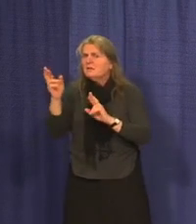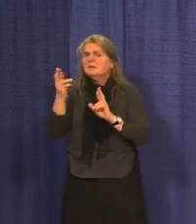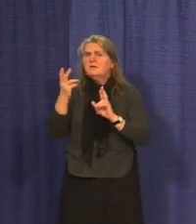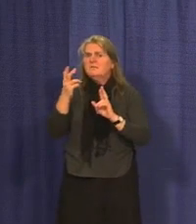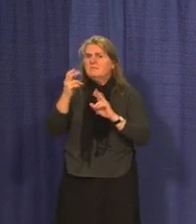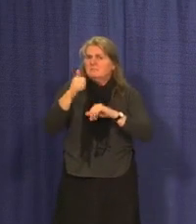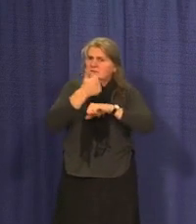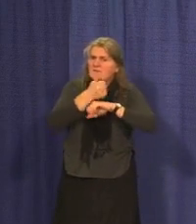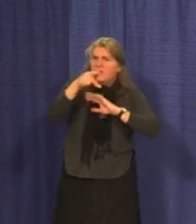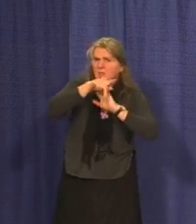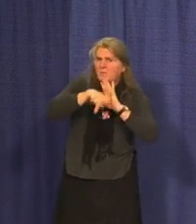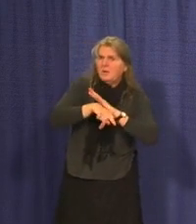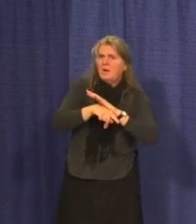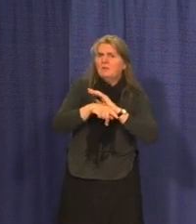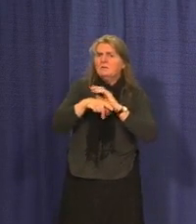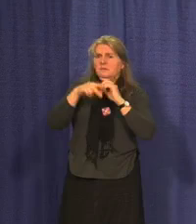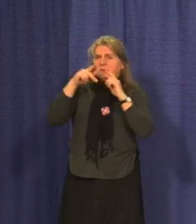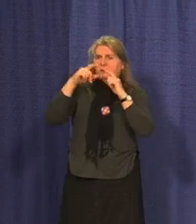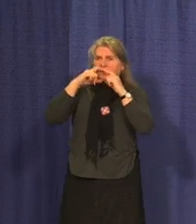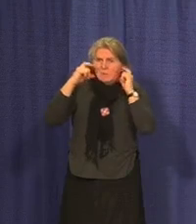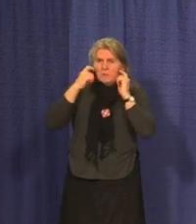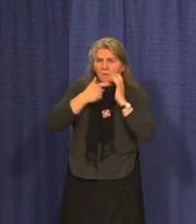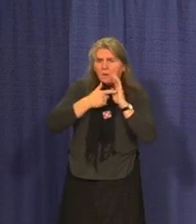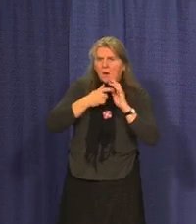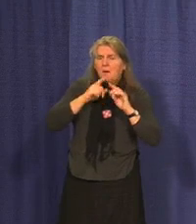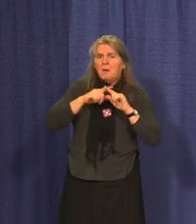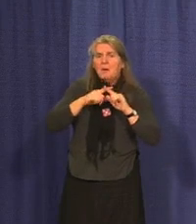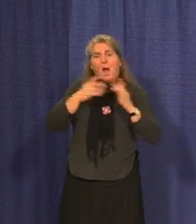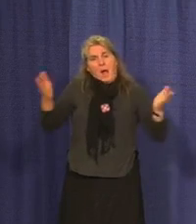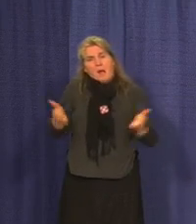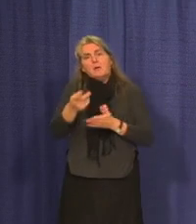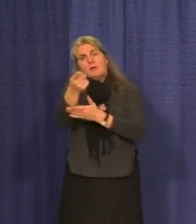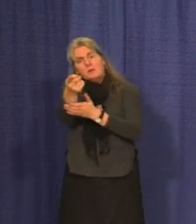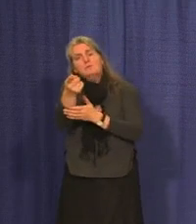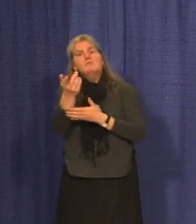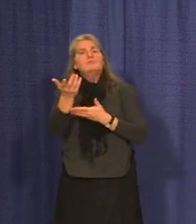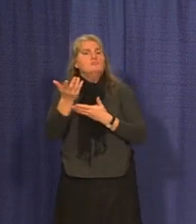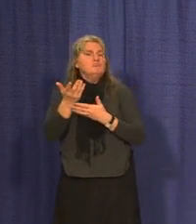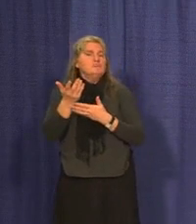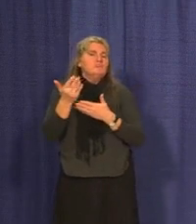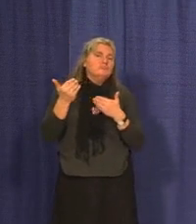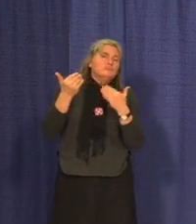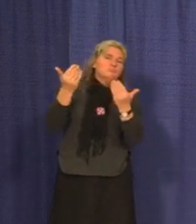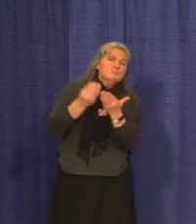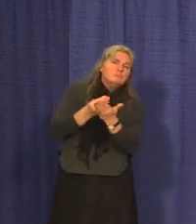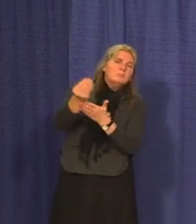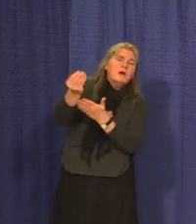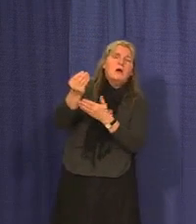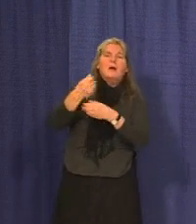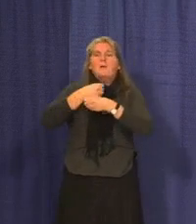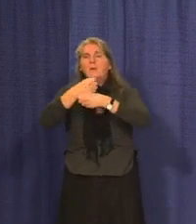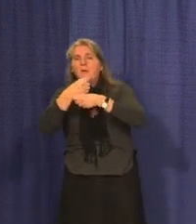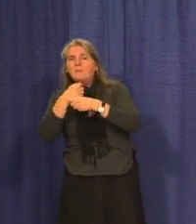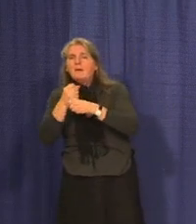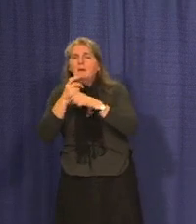for direction in this regard. So I do implore you to acquire a nonmedical mask if you haven't